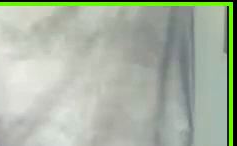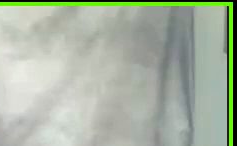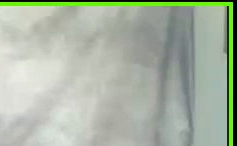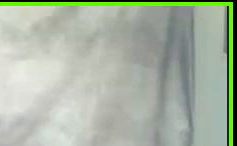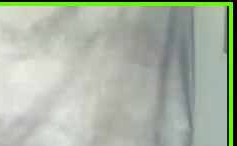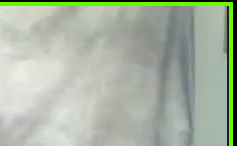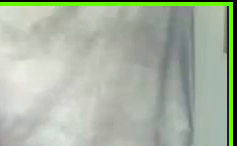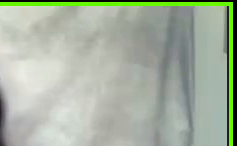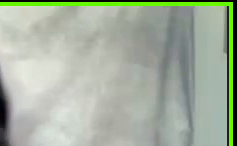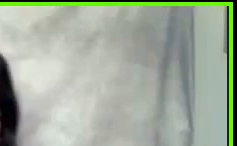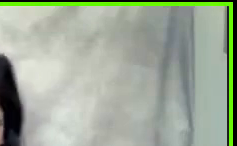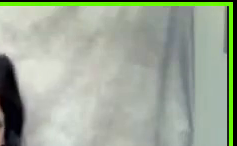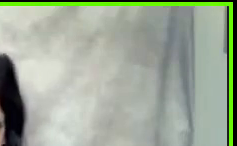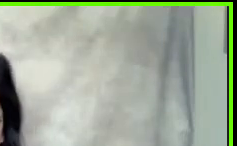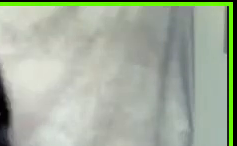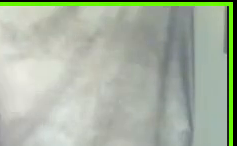Thank you. We're.